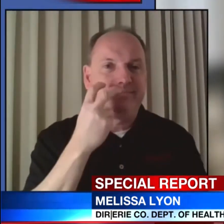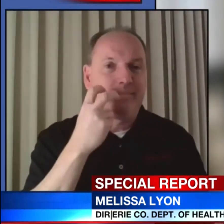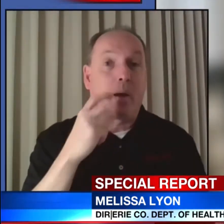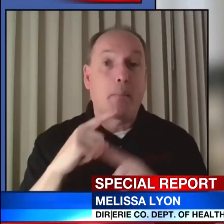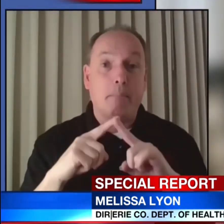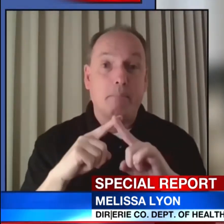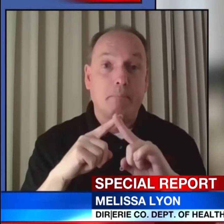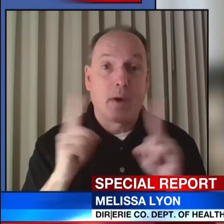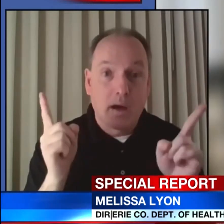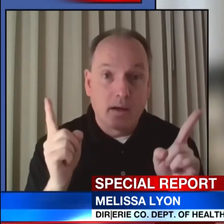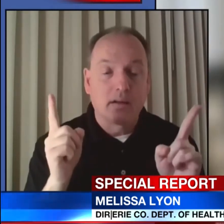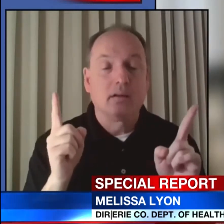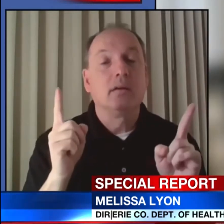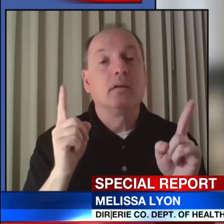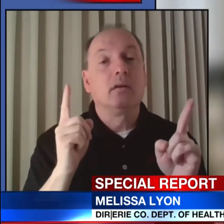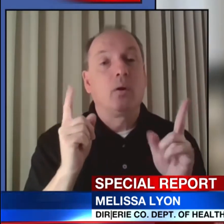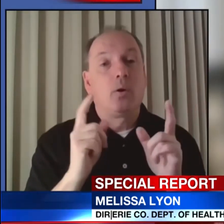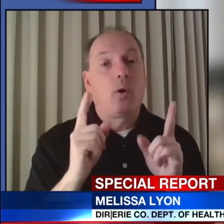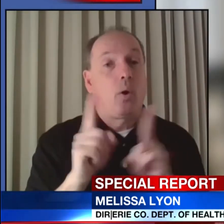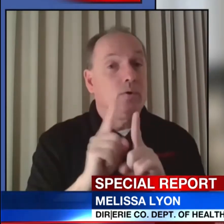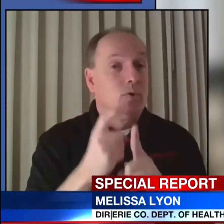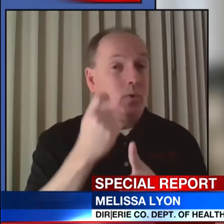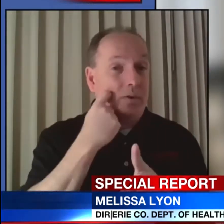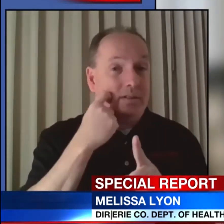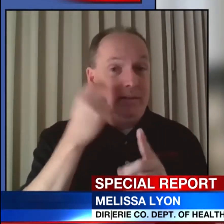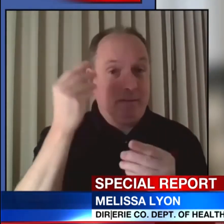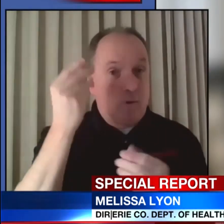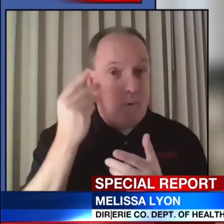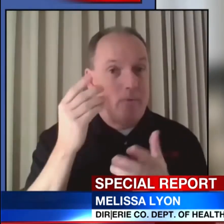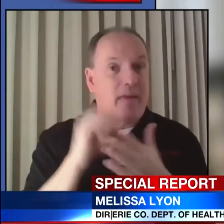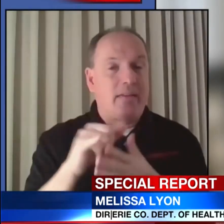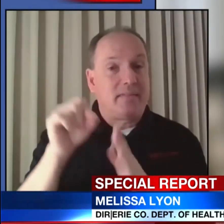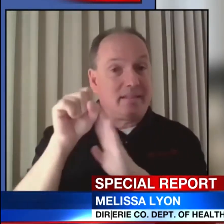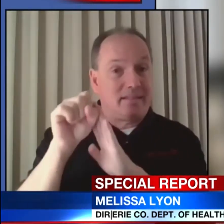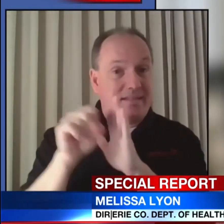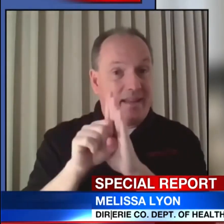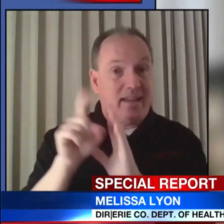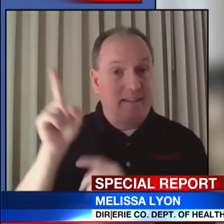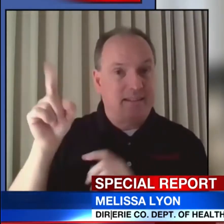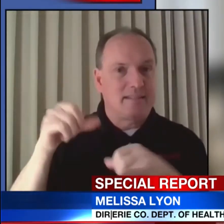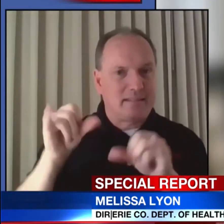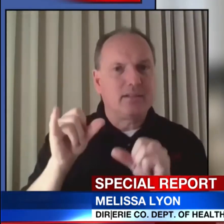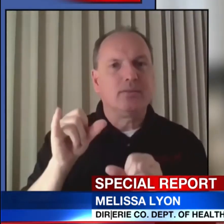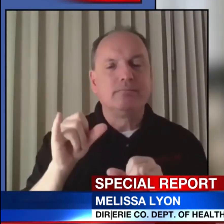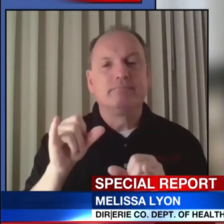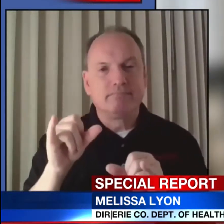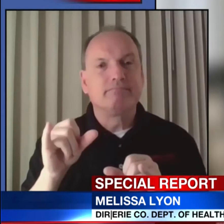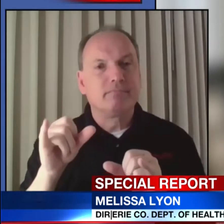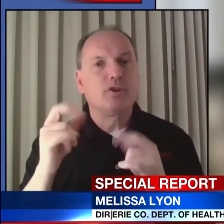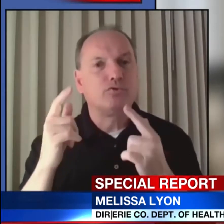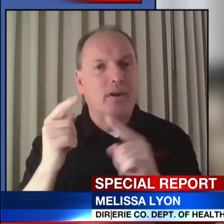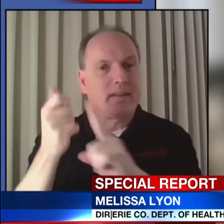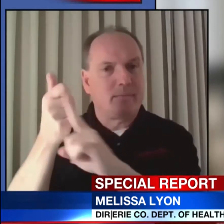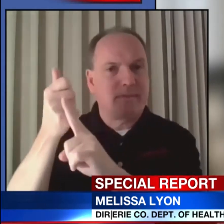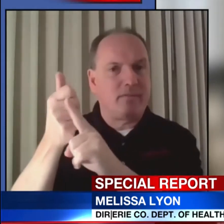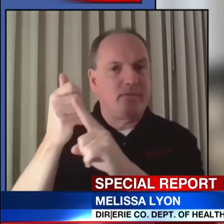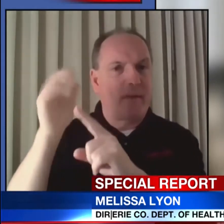PROCESS, I'M NOT SURE IT IS GOING TO GET BETTER WITH THE CDC'S TURN AROUND TIME. HOWEVER, WE ALSO GOT